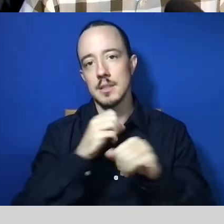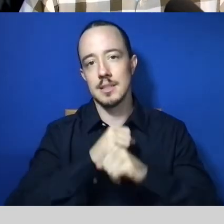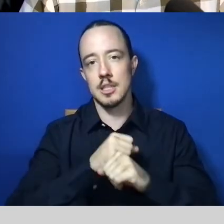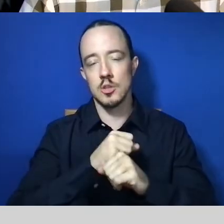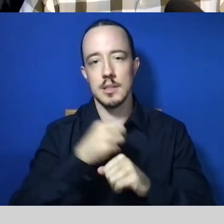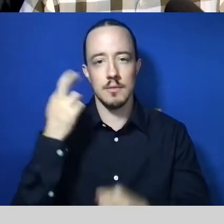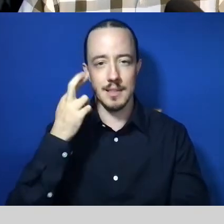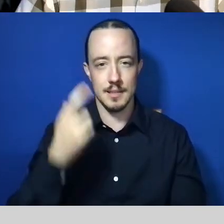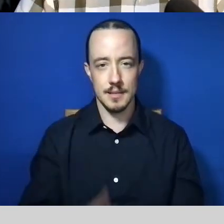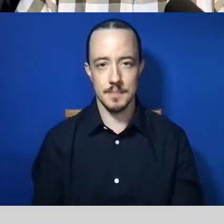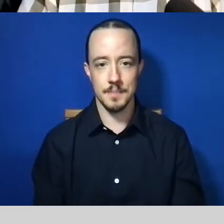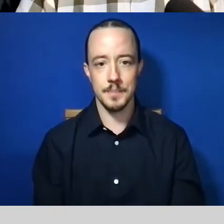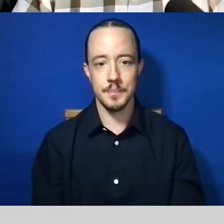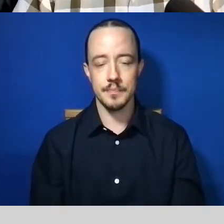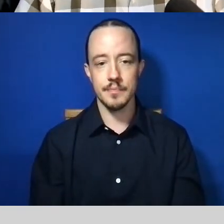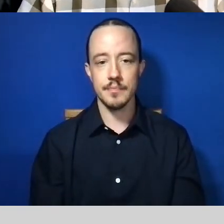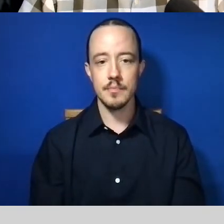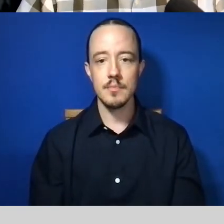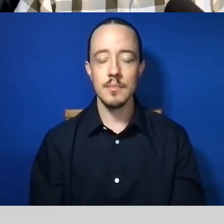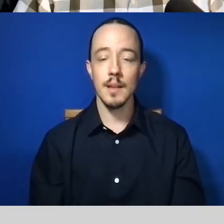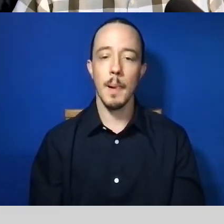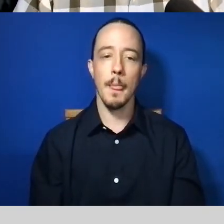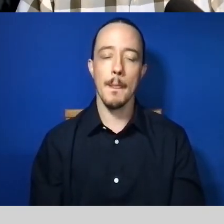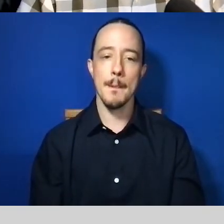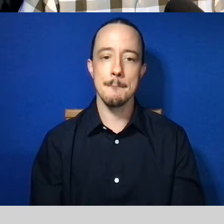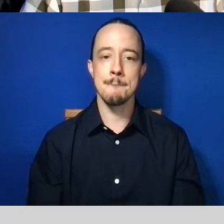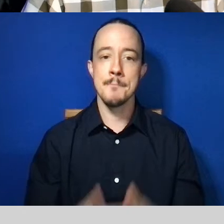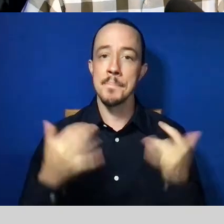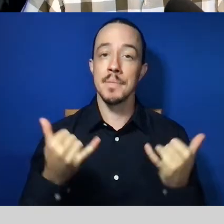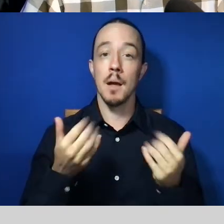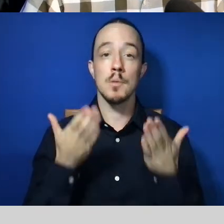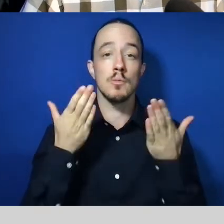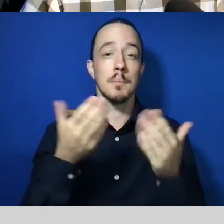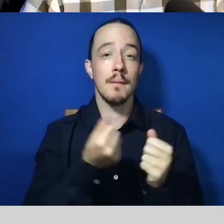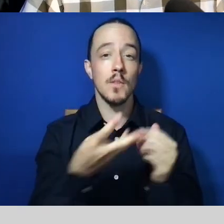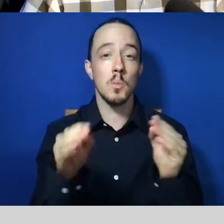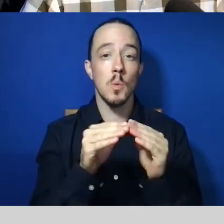I will recommend a couple of other tools that are not Amazon specific, mainly Sentry.